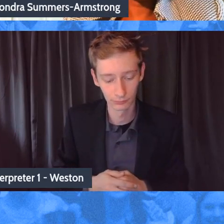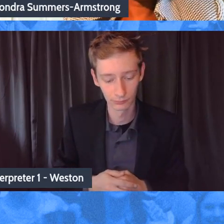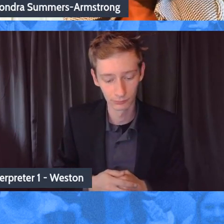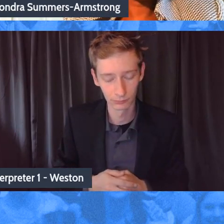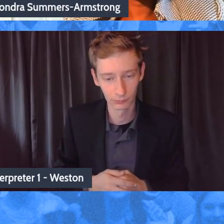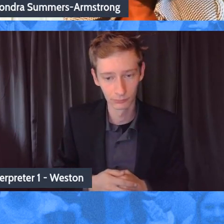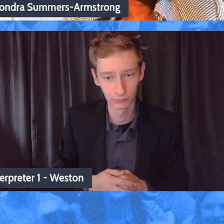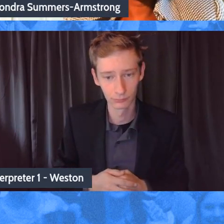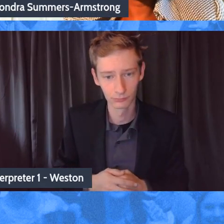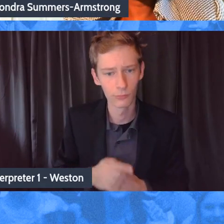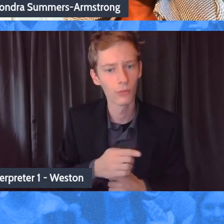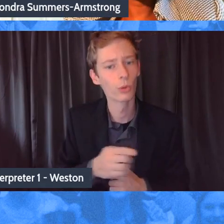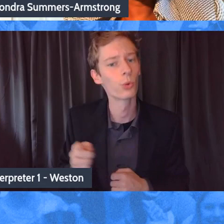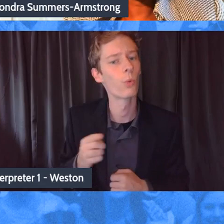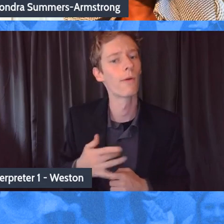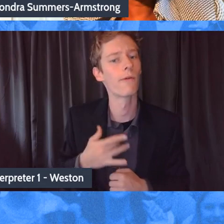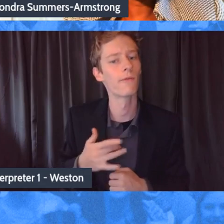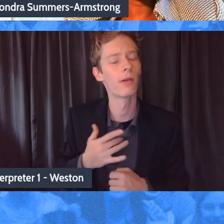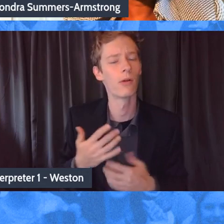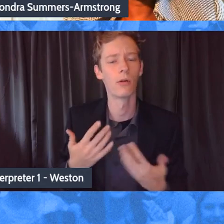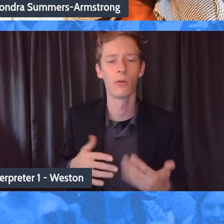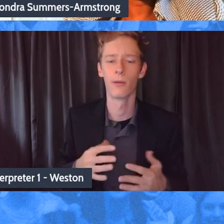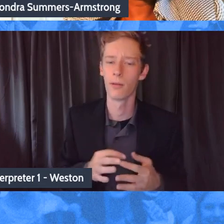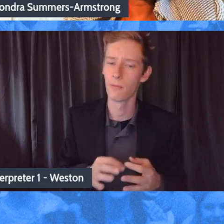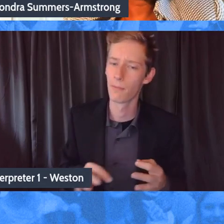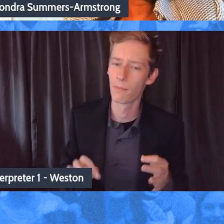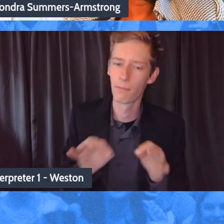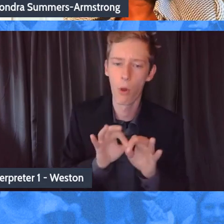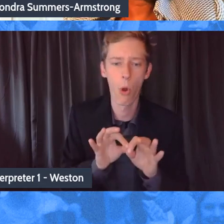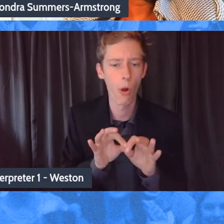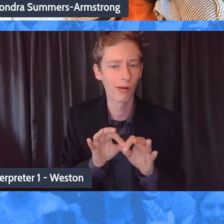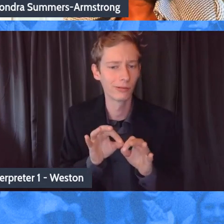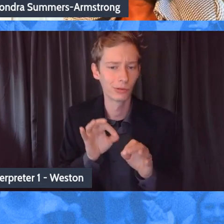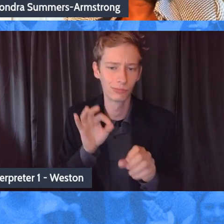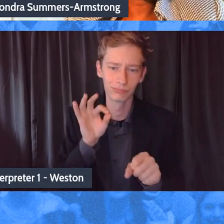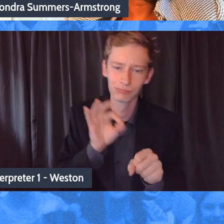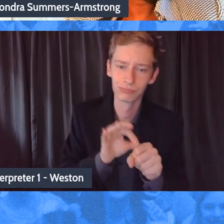for us to elect Democratic pro-choice women to state legislatures,